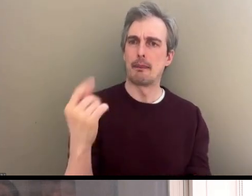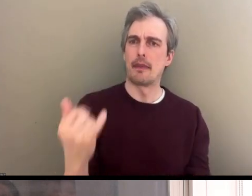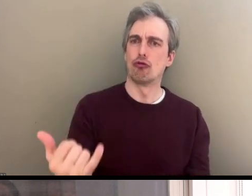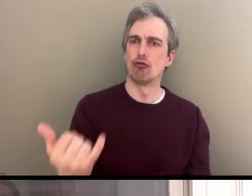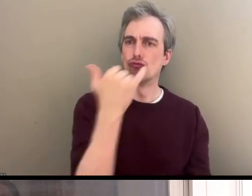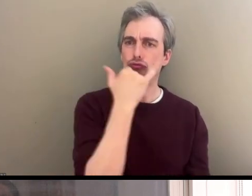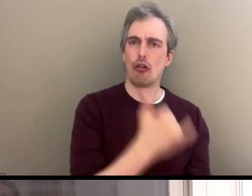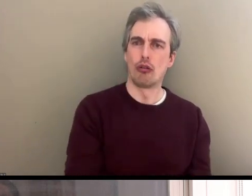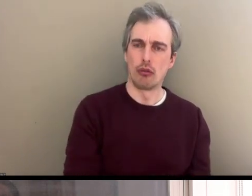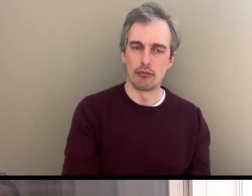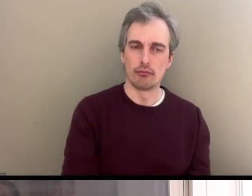And